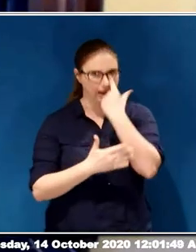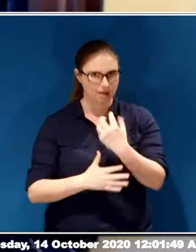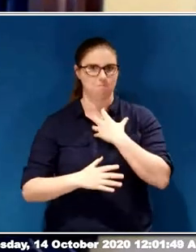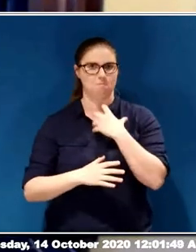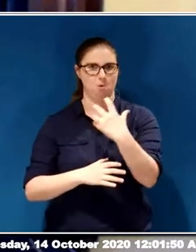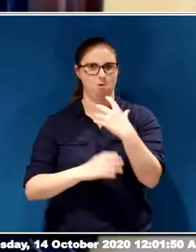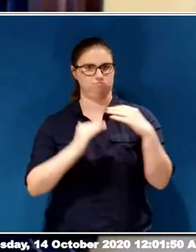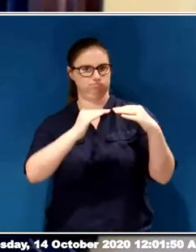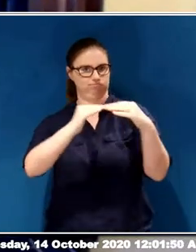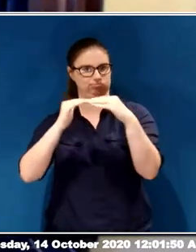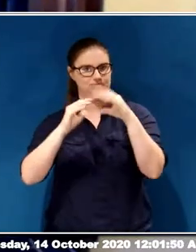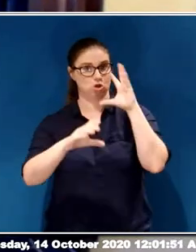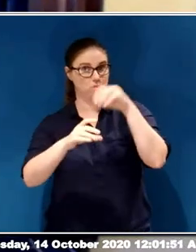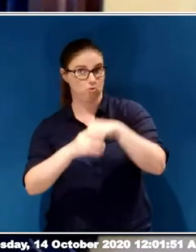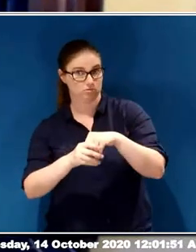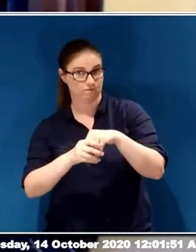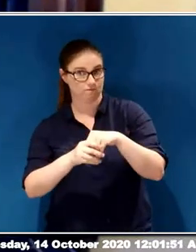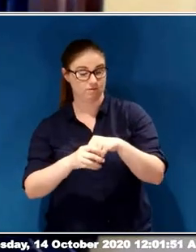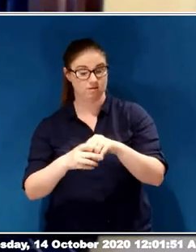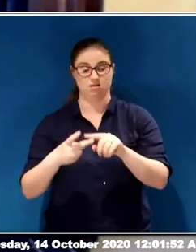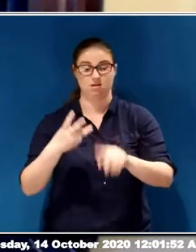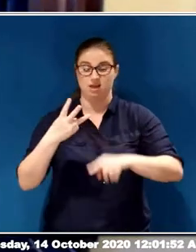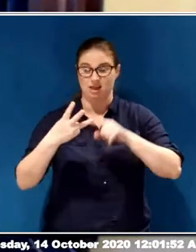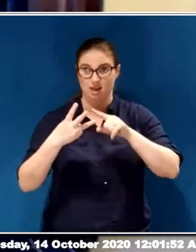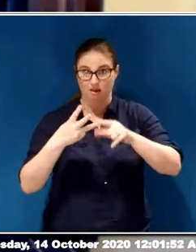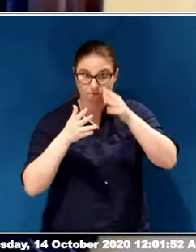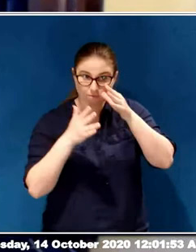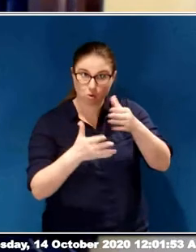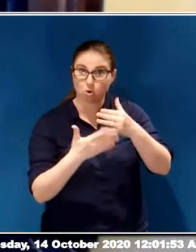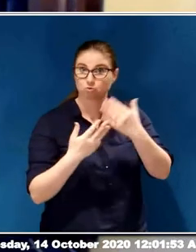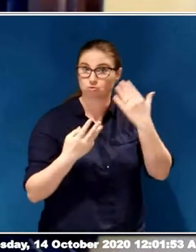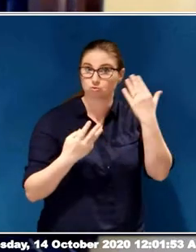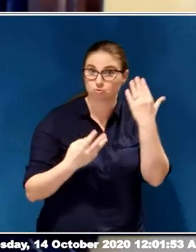I'm particularly interested in what practices are shown by evidence to